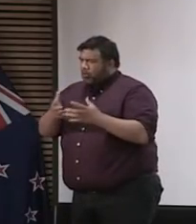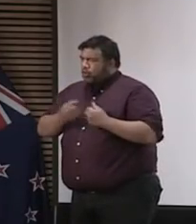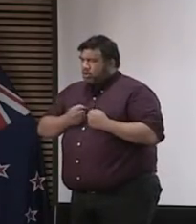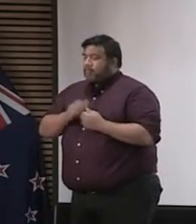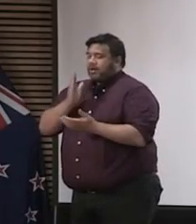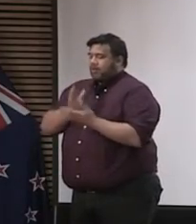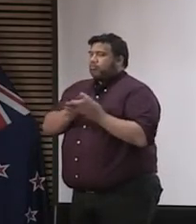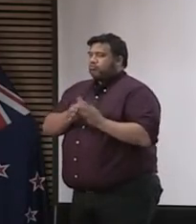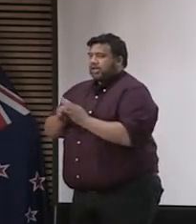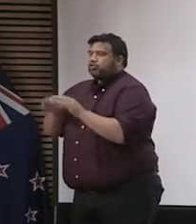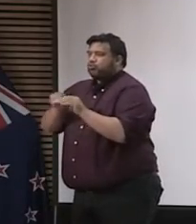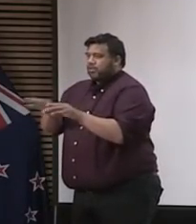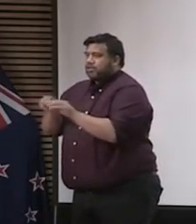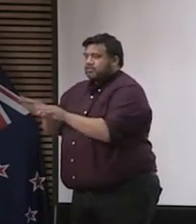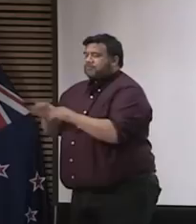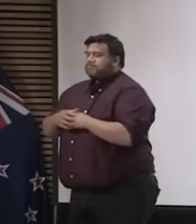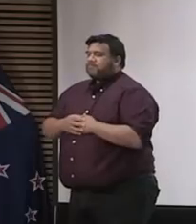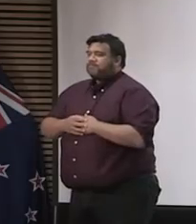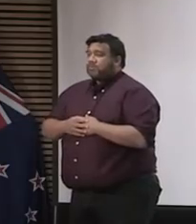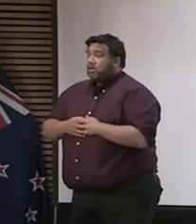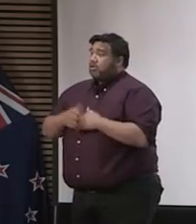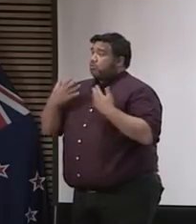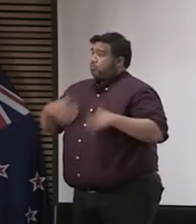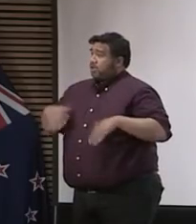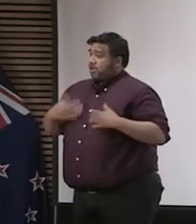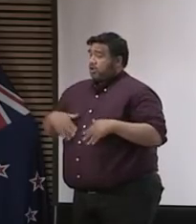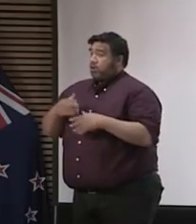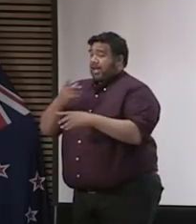I am pleased to report our labs yesterday processed a record number o ftests for a single